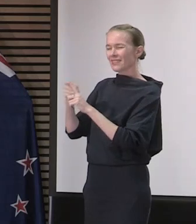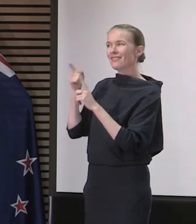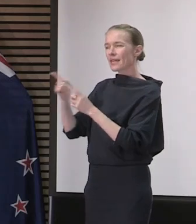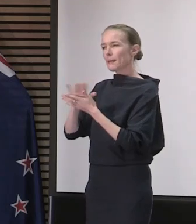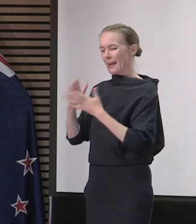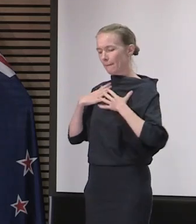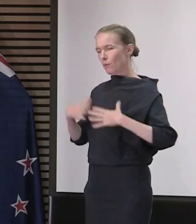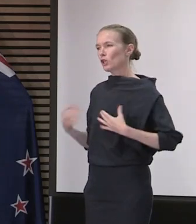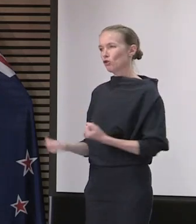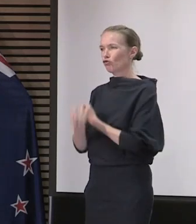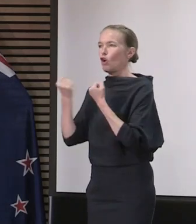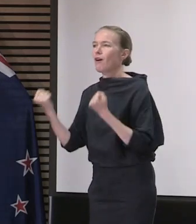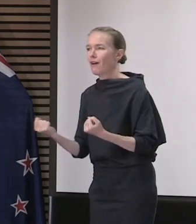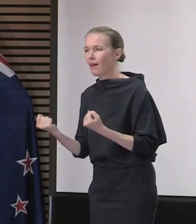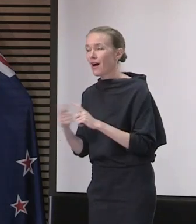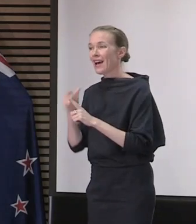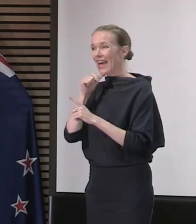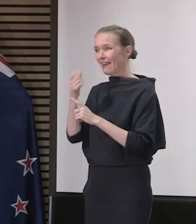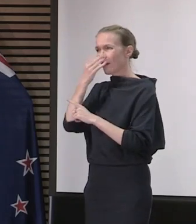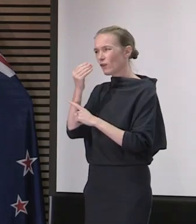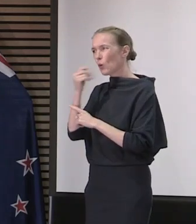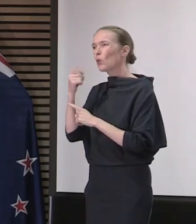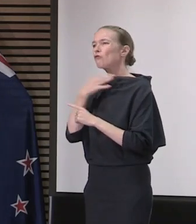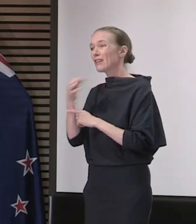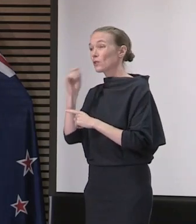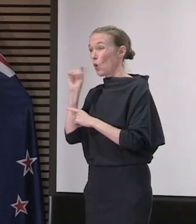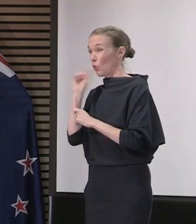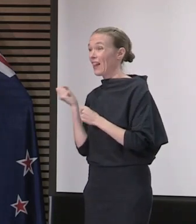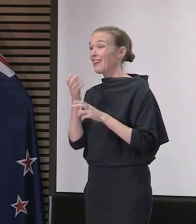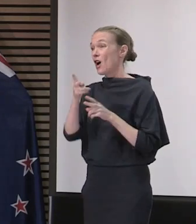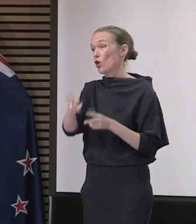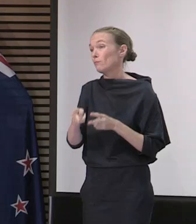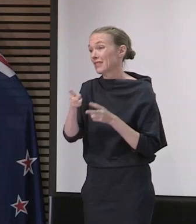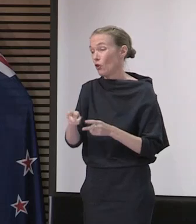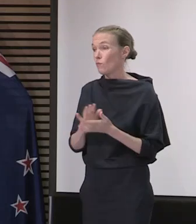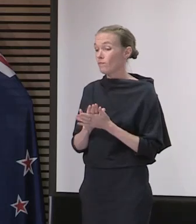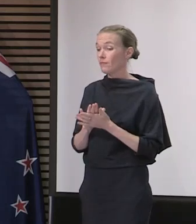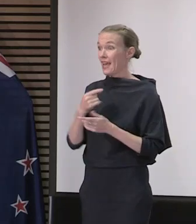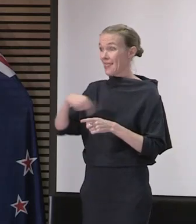get flu and then suffer the sorts of illness that might